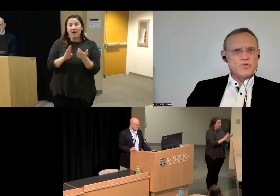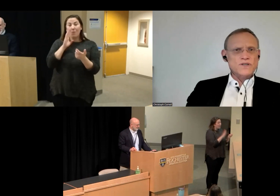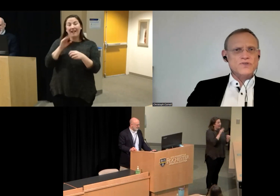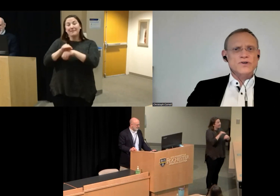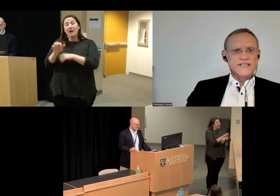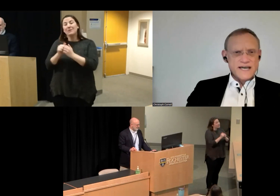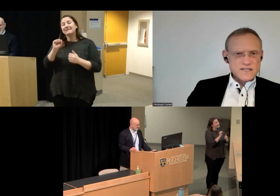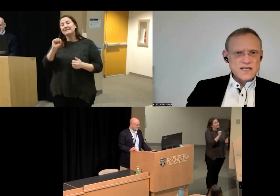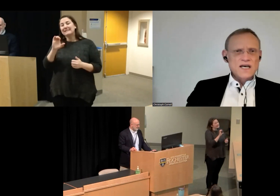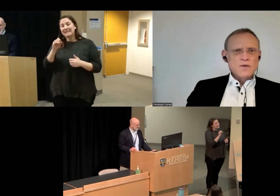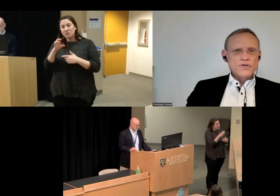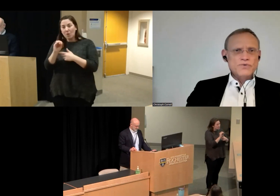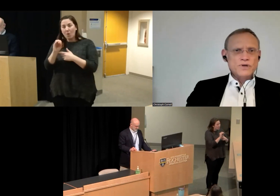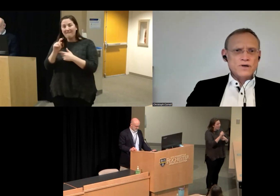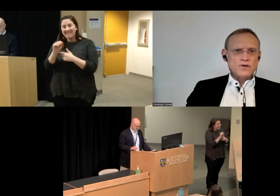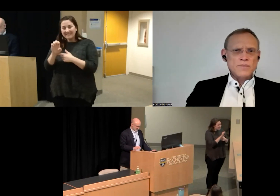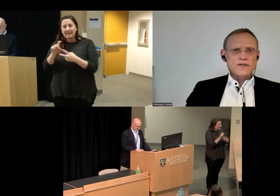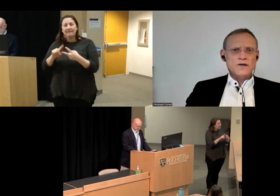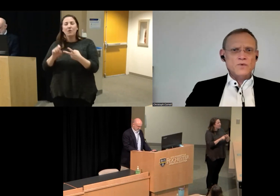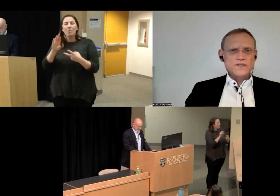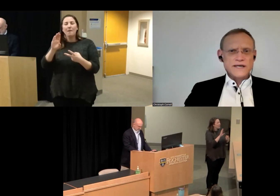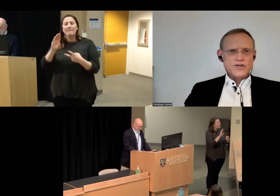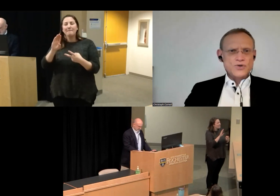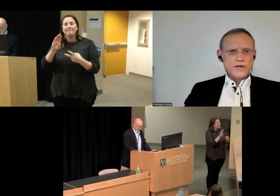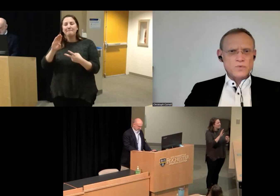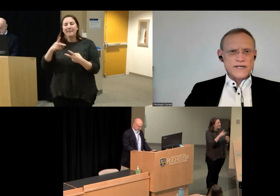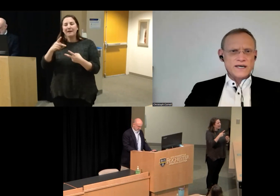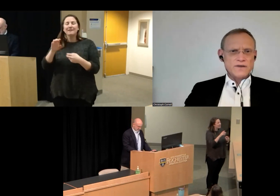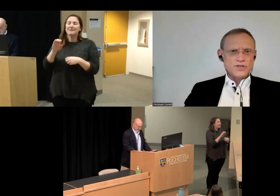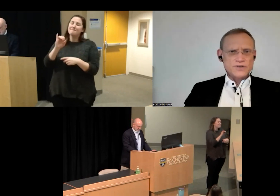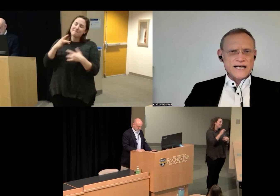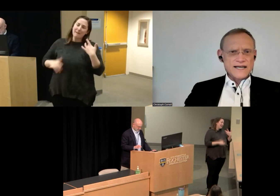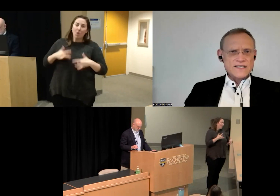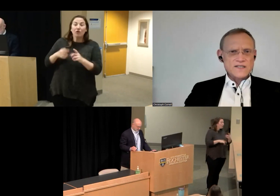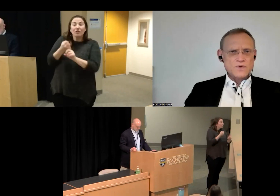bipolar disorder. Yes. Would you comment on what state are showing weight gained children adolescence with